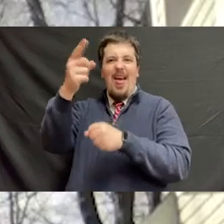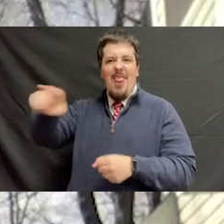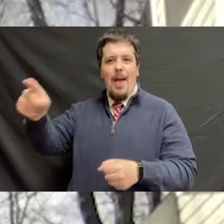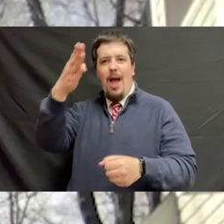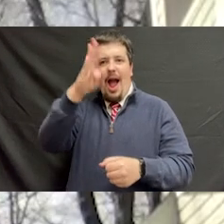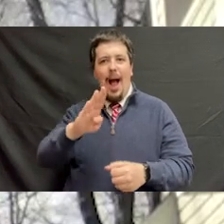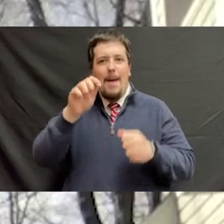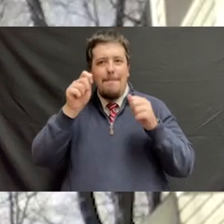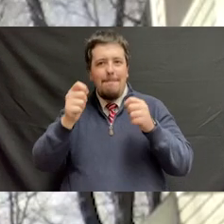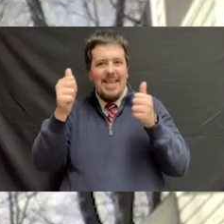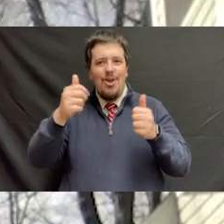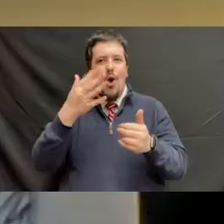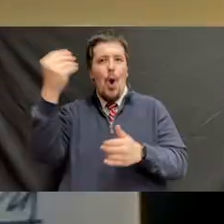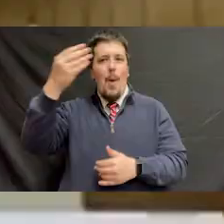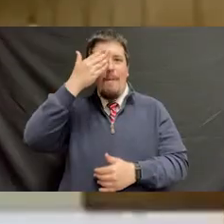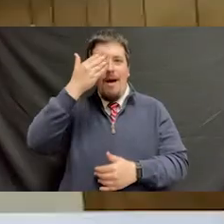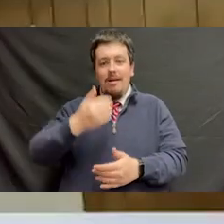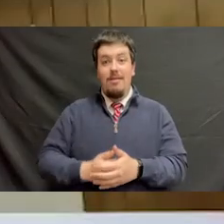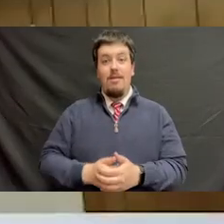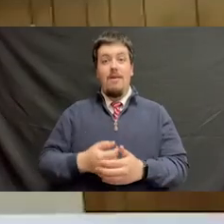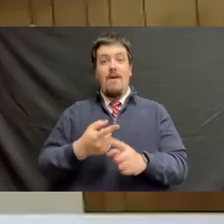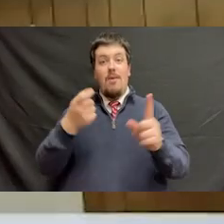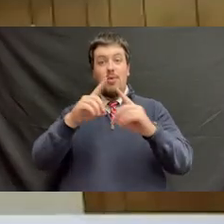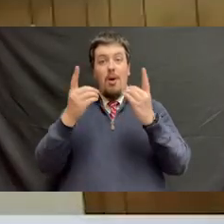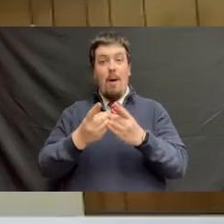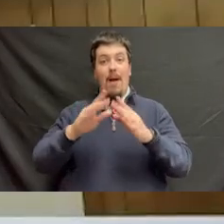Go out and get 'em, godspeed, and go, Bucs! From the Department of Housing and Residence Life,